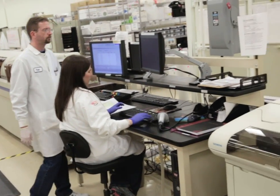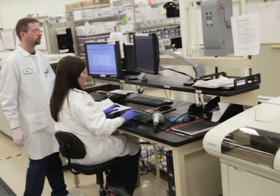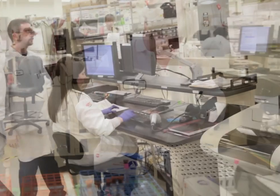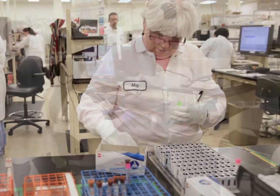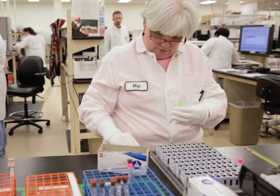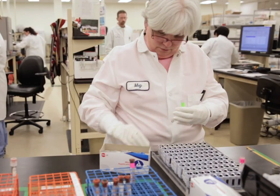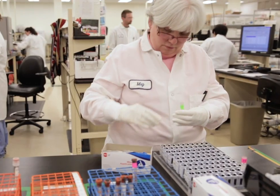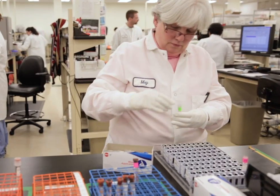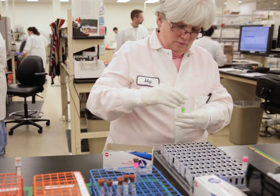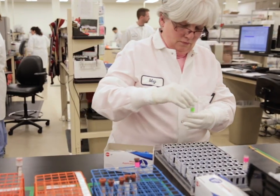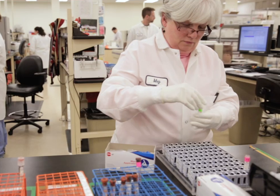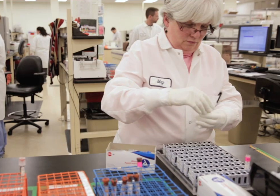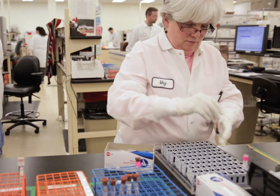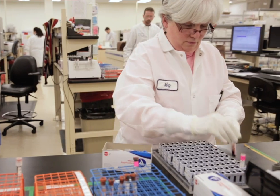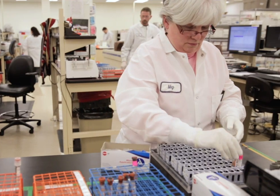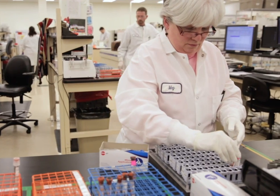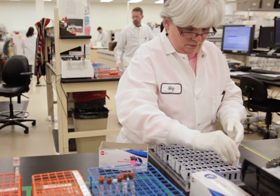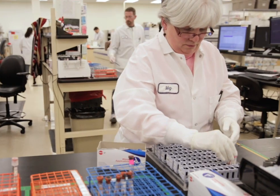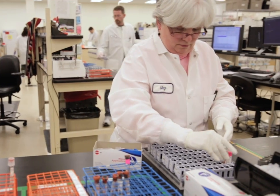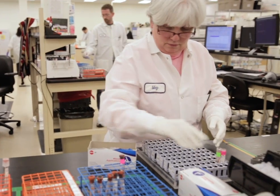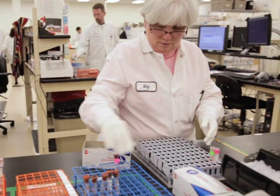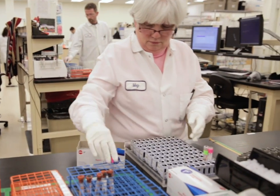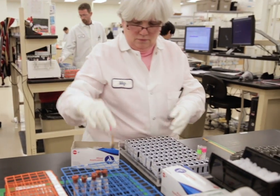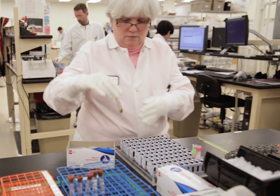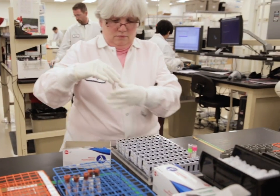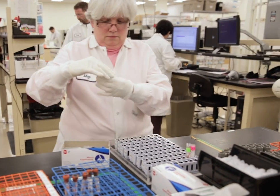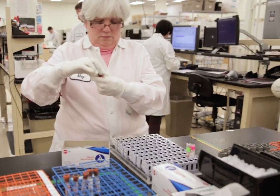and it's important that we are all heard and we all listen to each other and we all